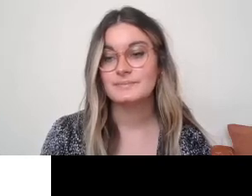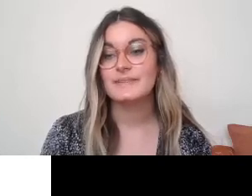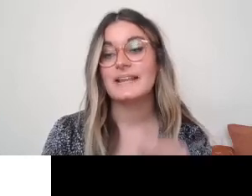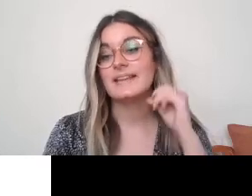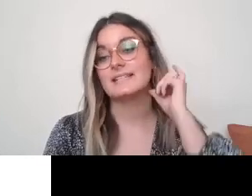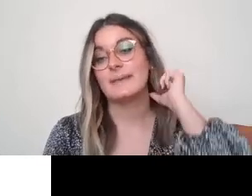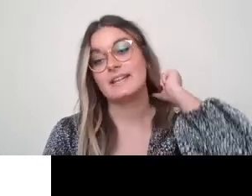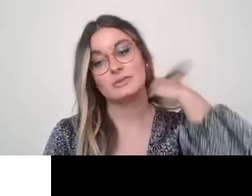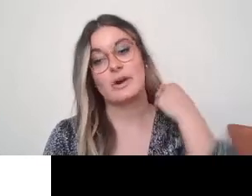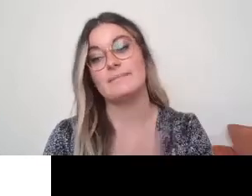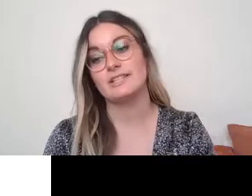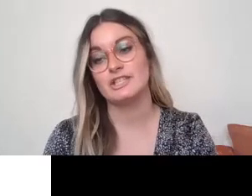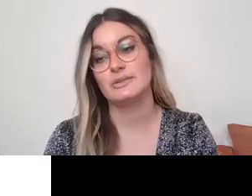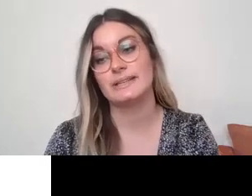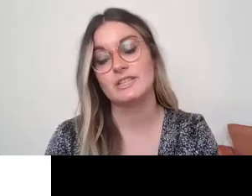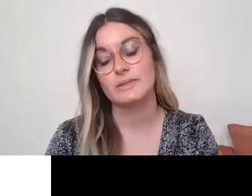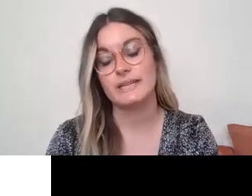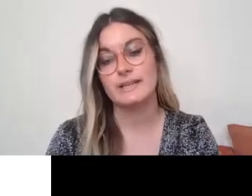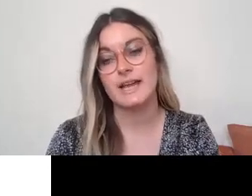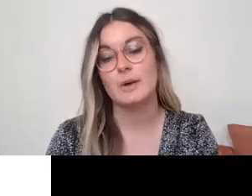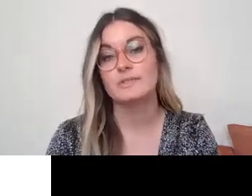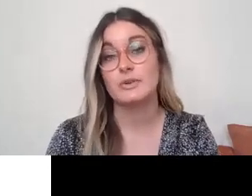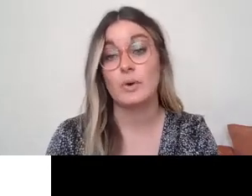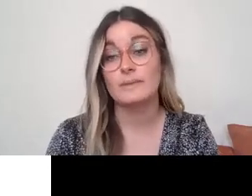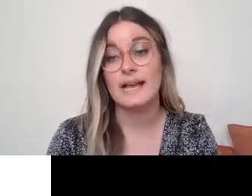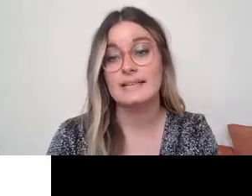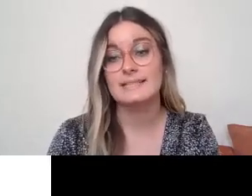And I think as Mike and Jamareea mentioned to you, like this really helps to normalize that